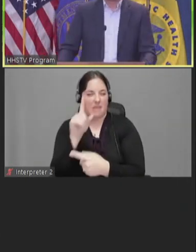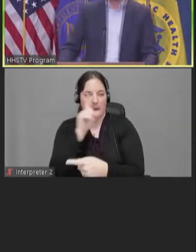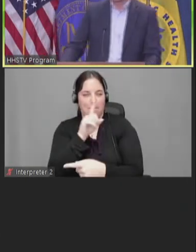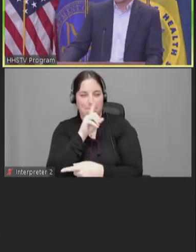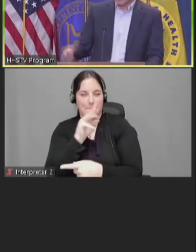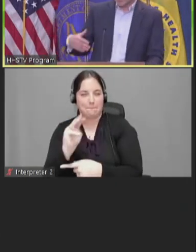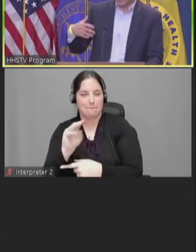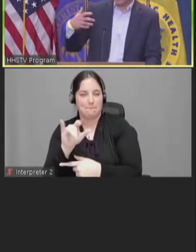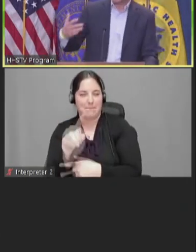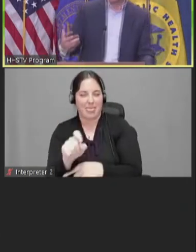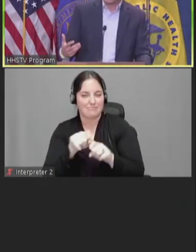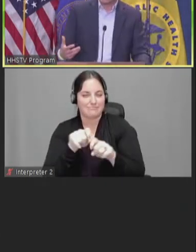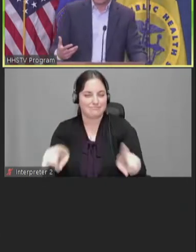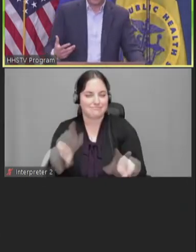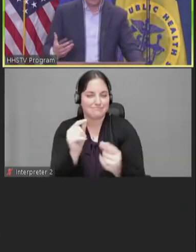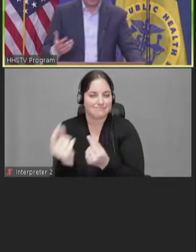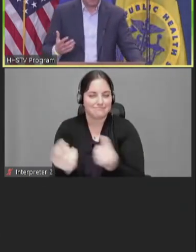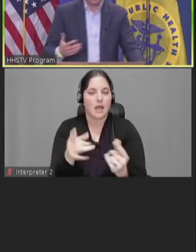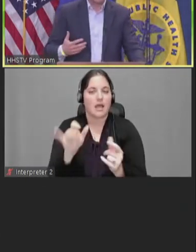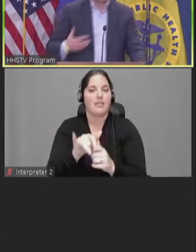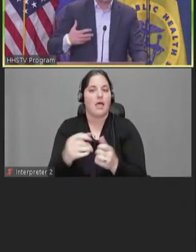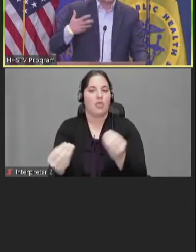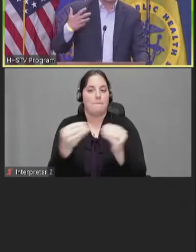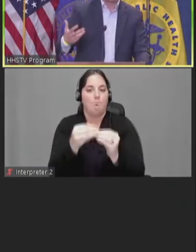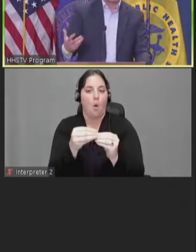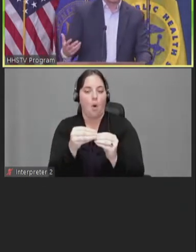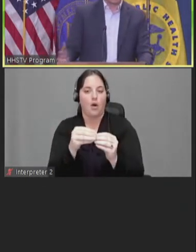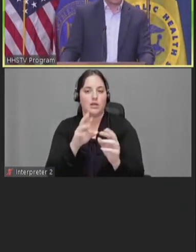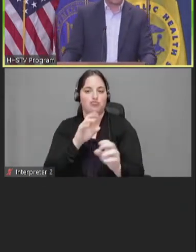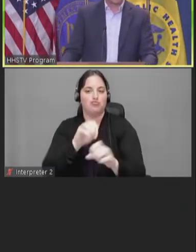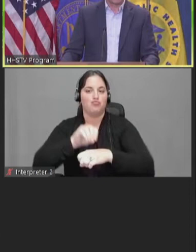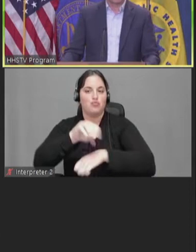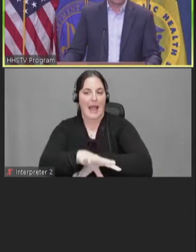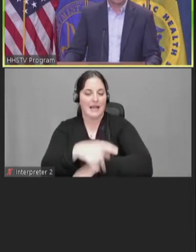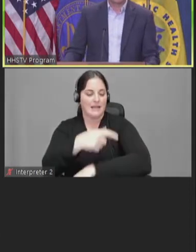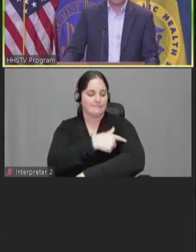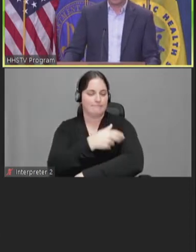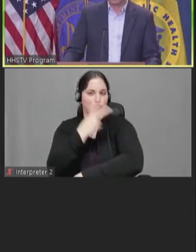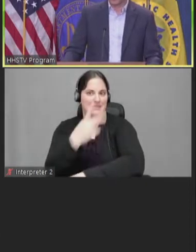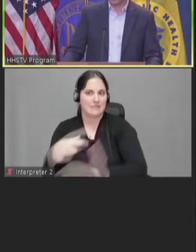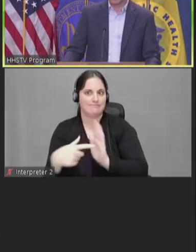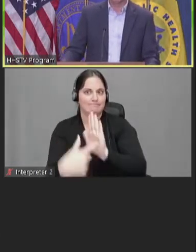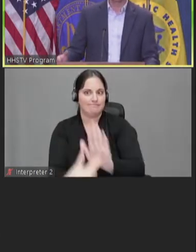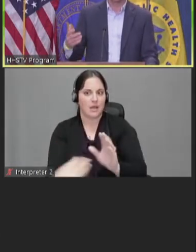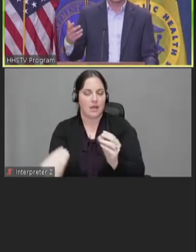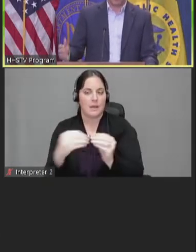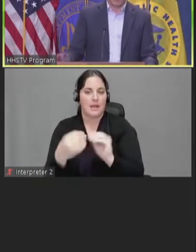the more reactogenic a vaccine is, the better immune response that may ensue from that.